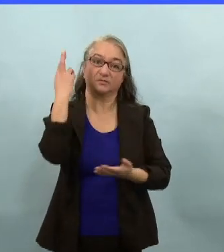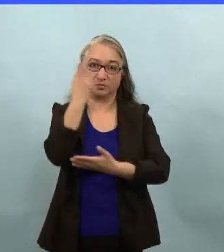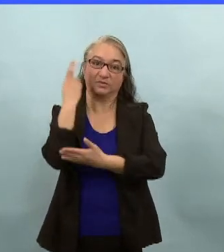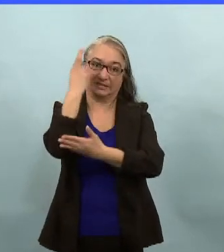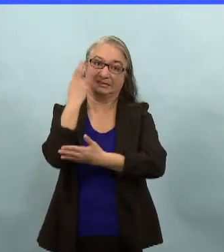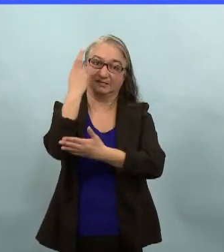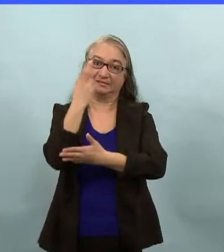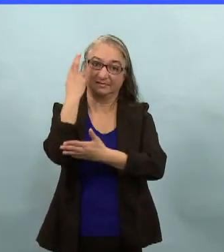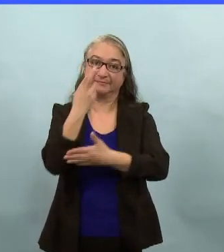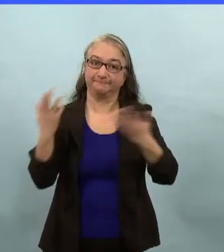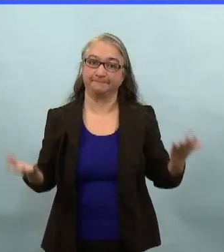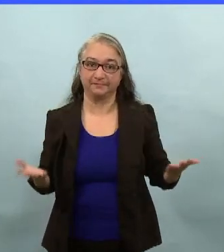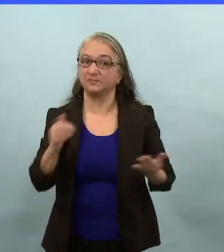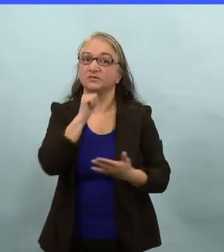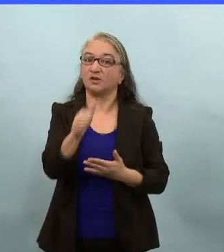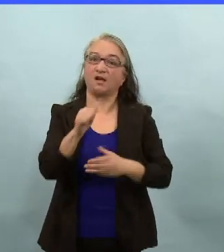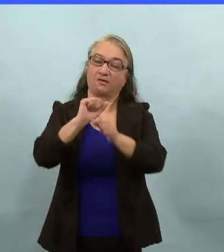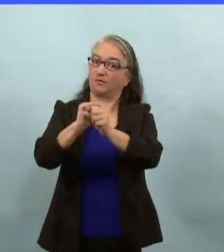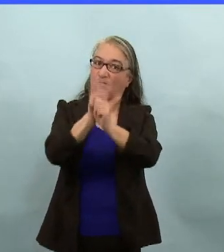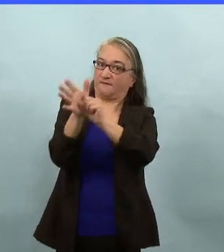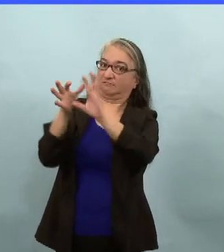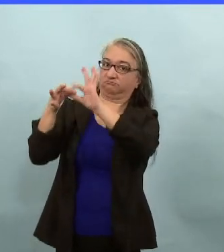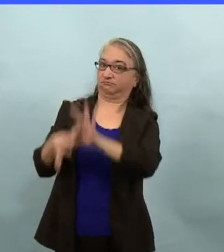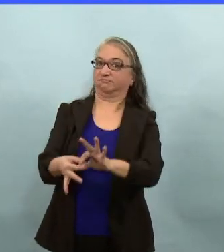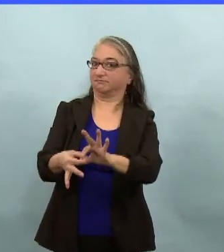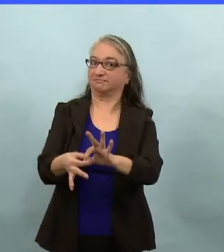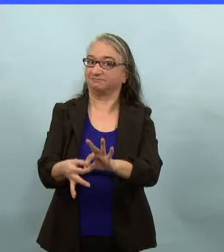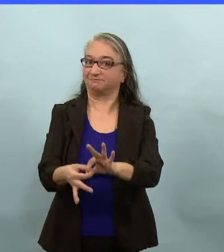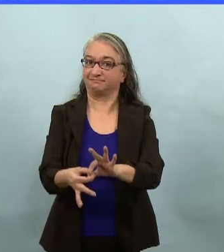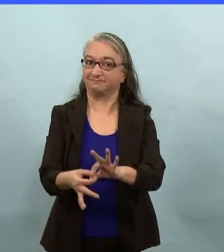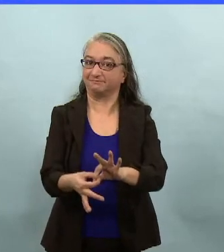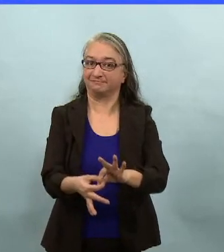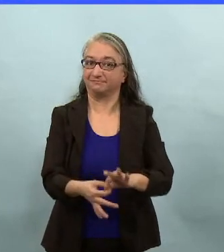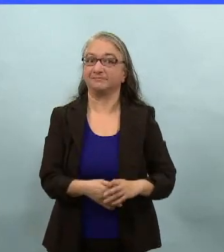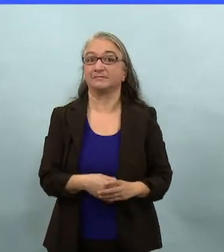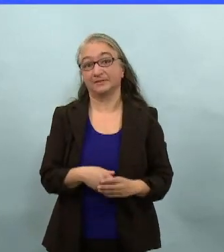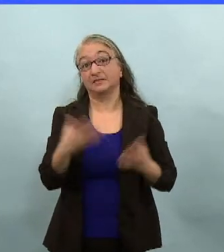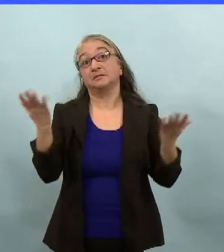done it's at that granular level may have led to the fall that brought them to the hospital